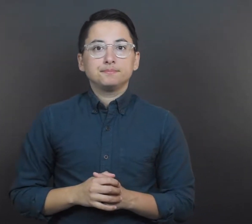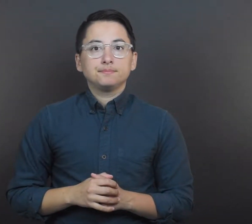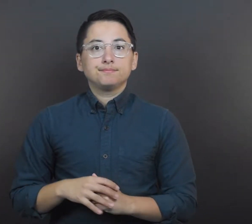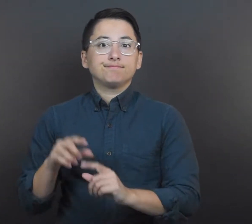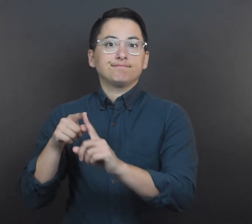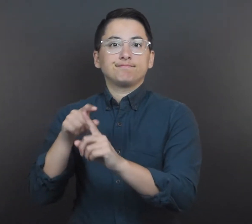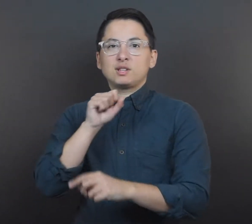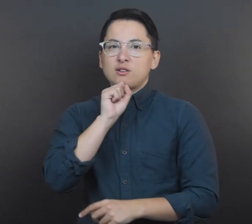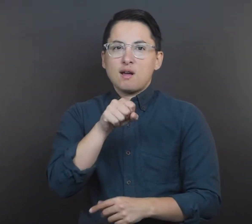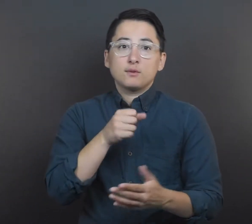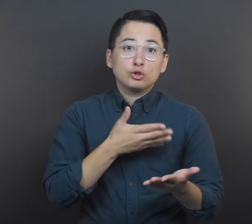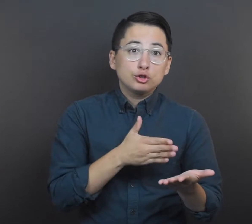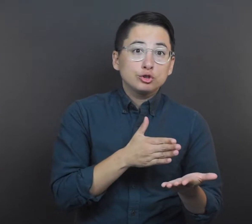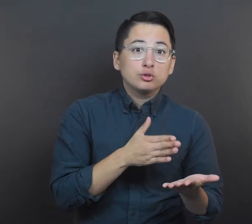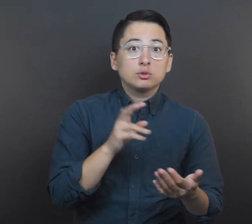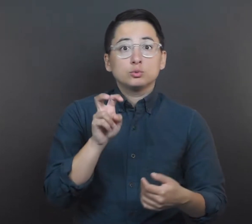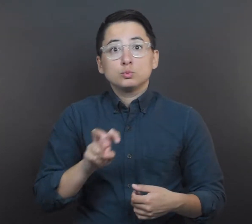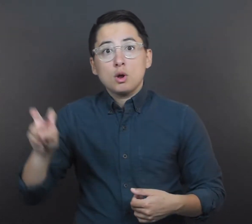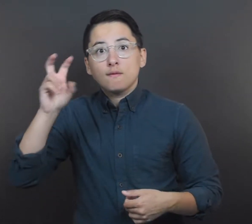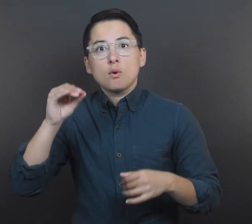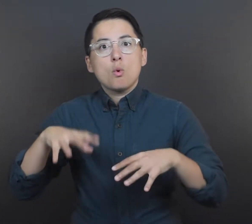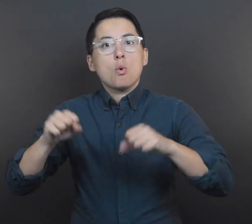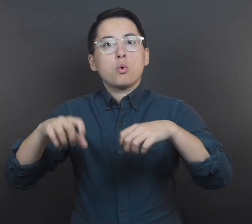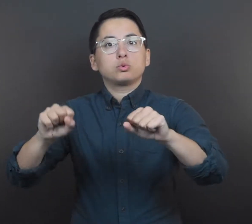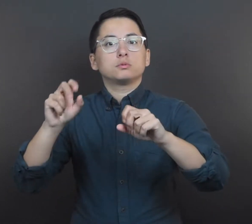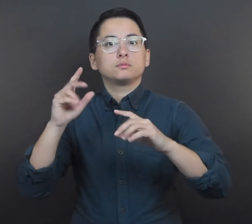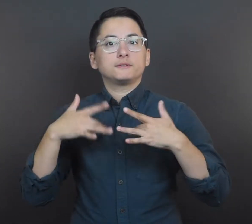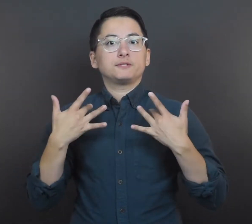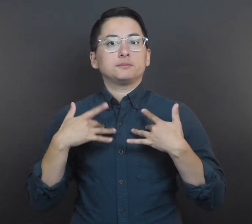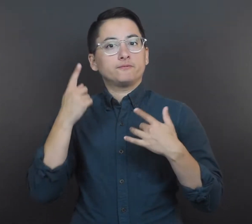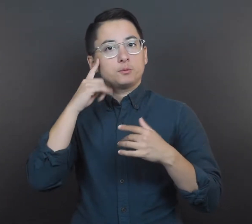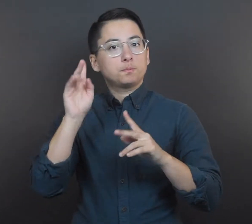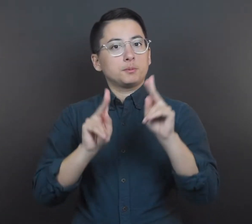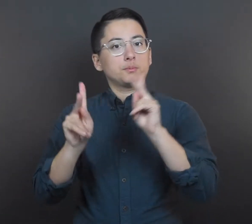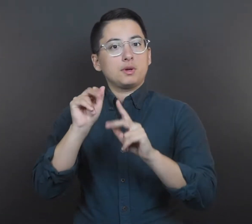Mabel loves to cook, travel, and host people in her home.